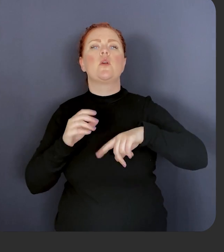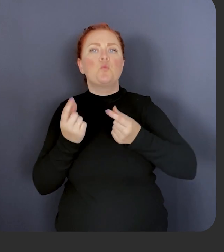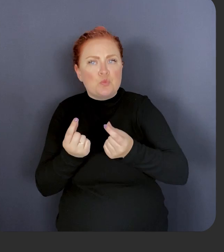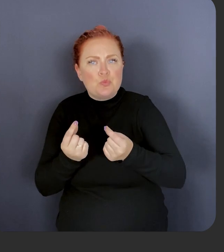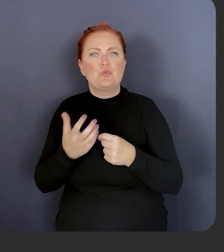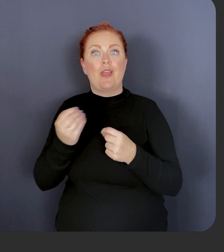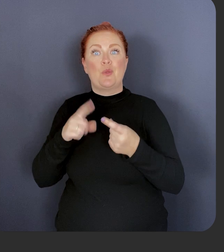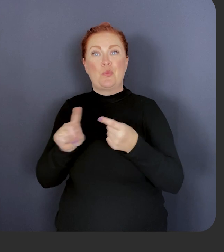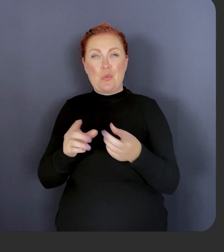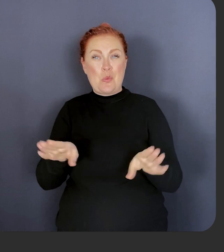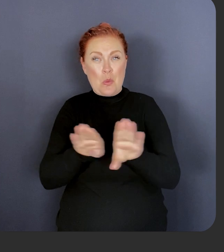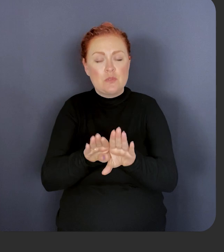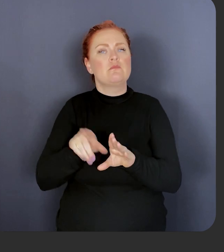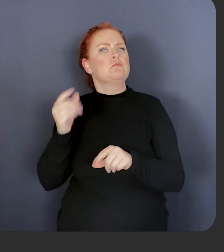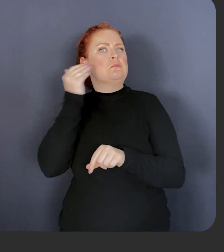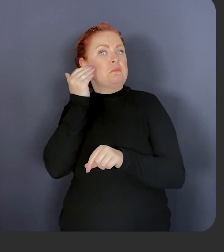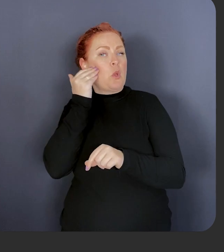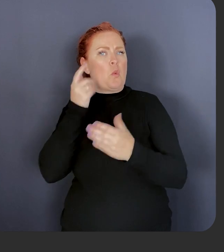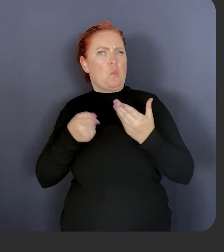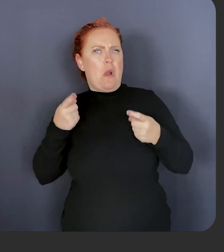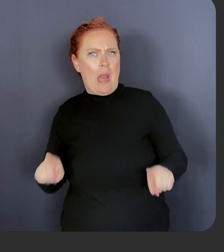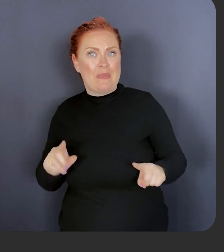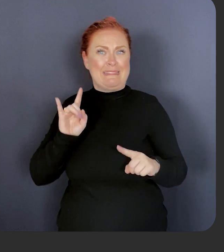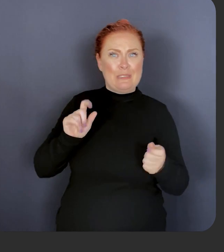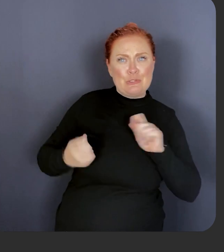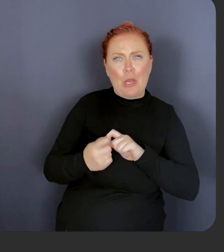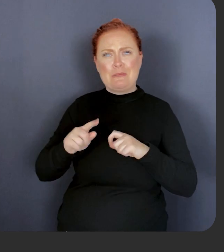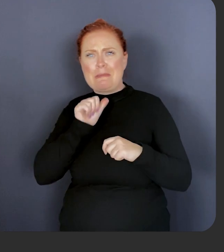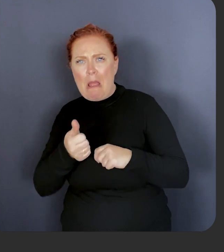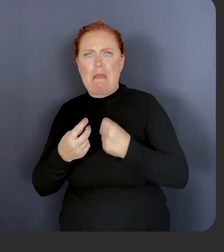and then when they exit, I want to make sure they know what happened in that dialogue.